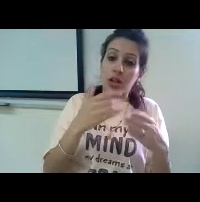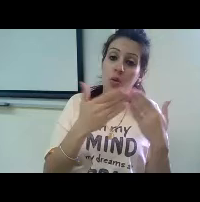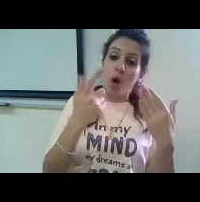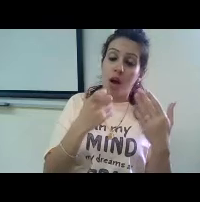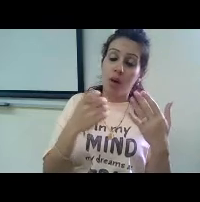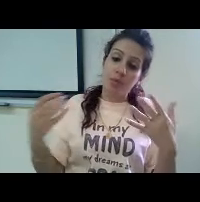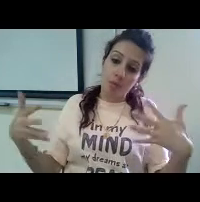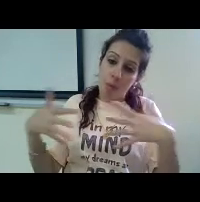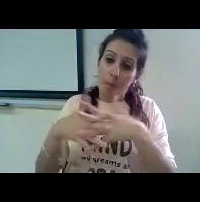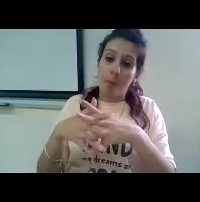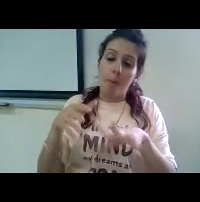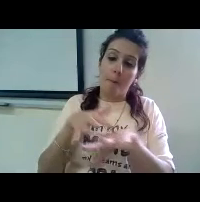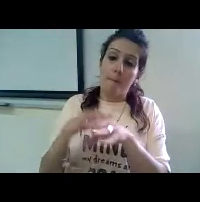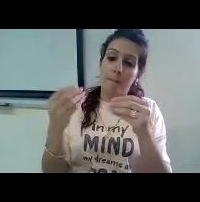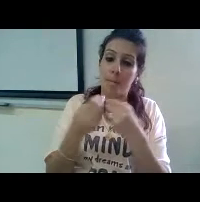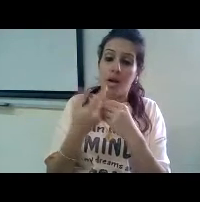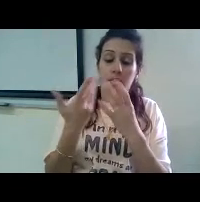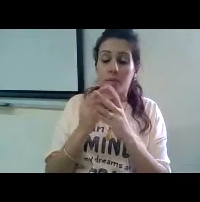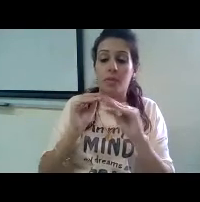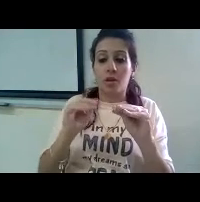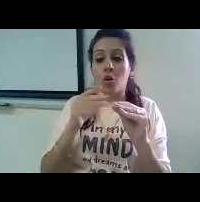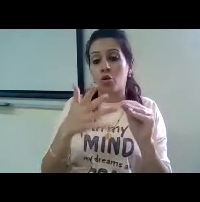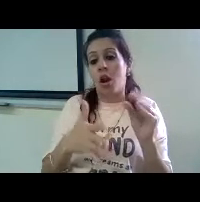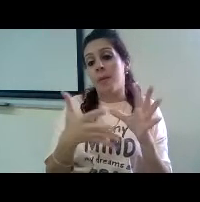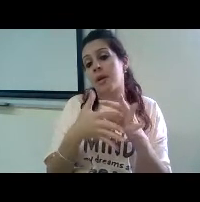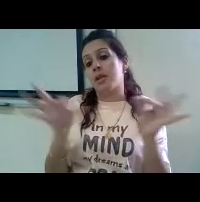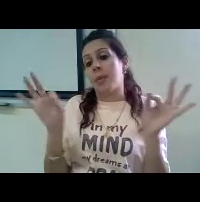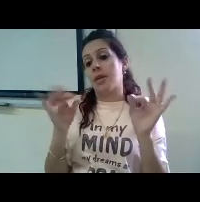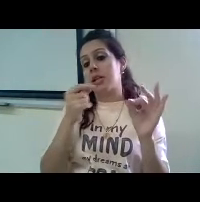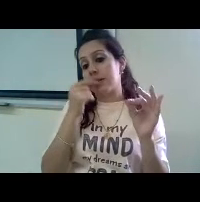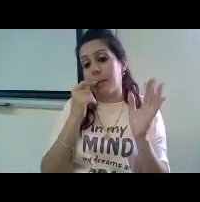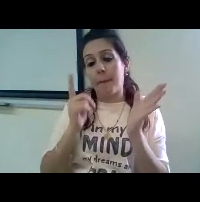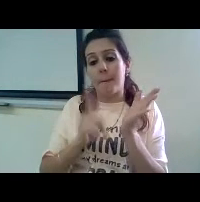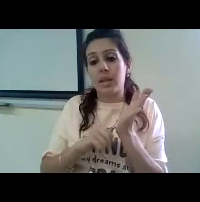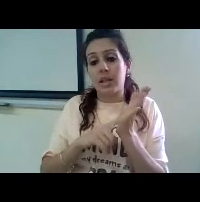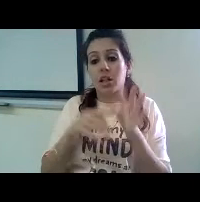schools into "Inclusive Schools" to an extent, without segregation